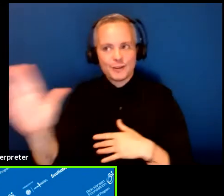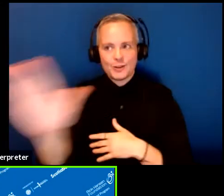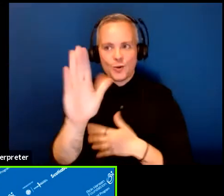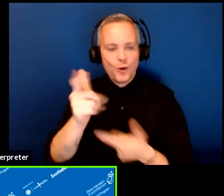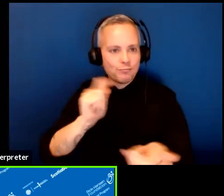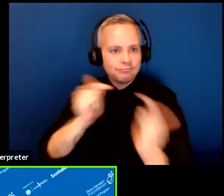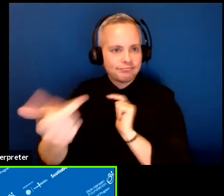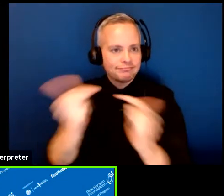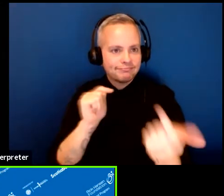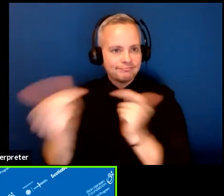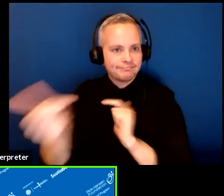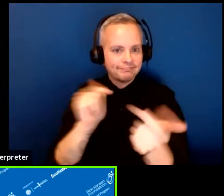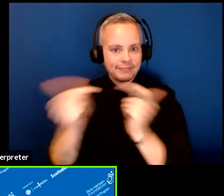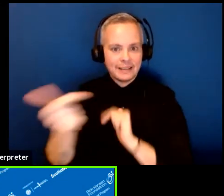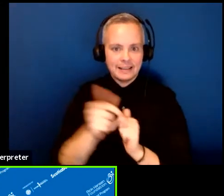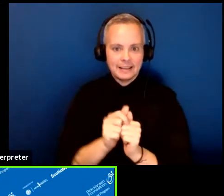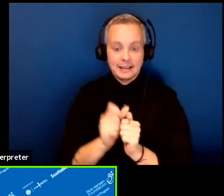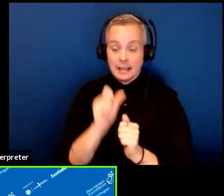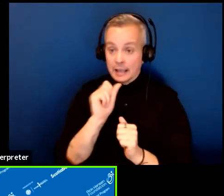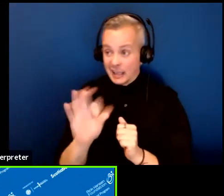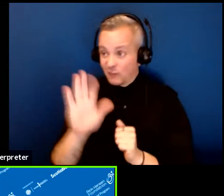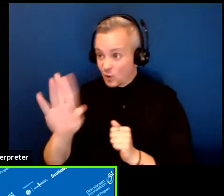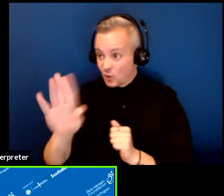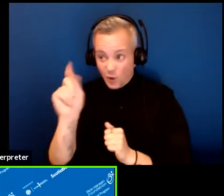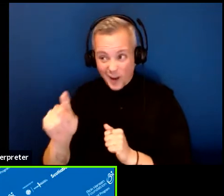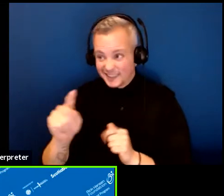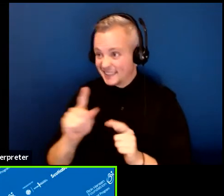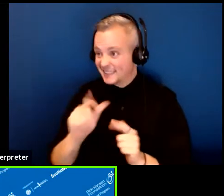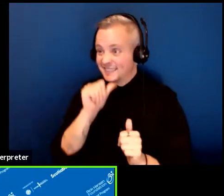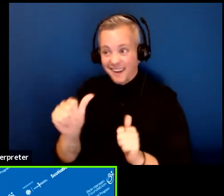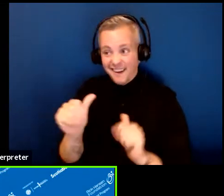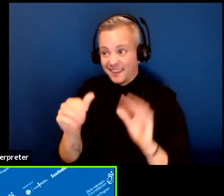IF WE DIDN'T GET TO YOUR QUESTION OR TO YOUR COMMENT, WE